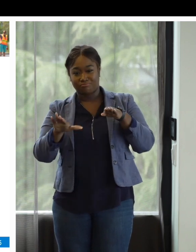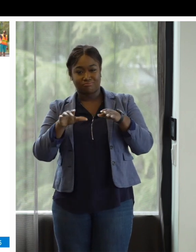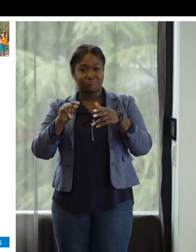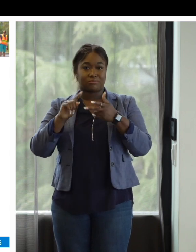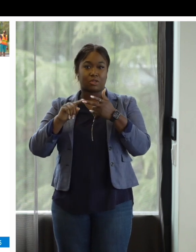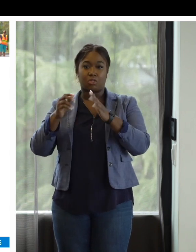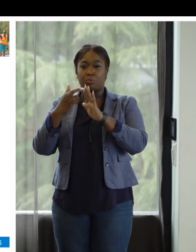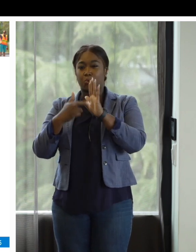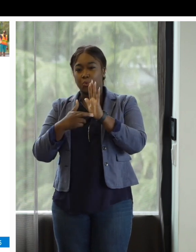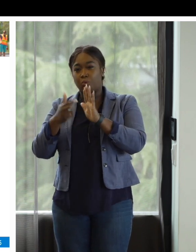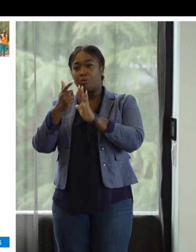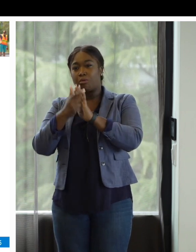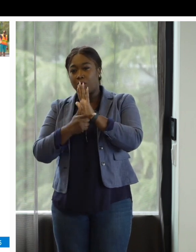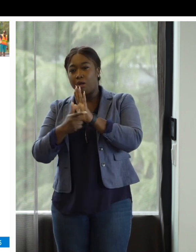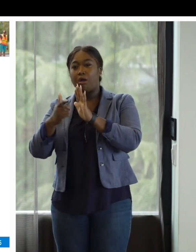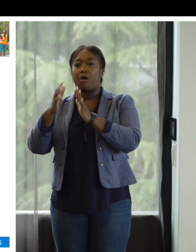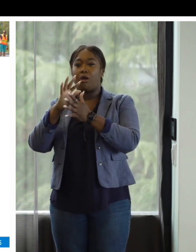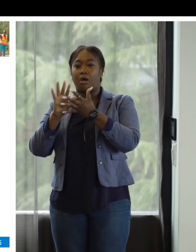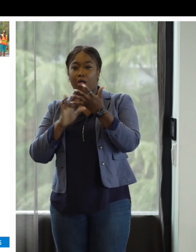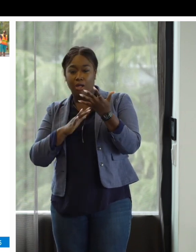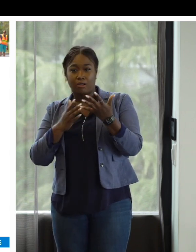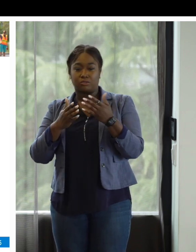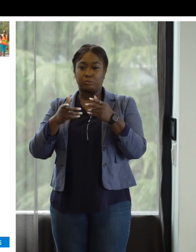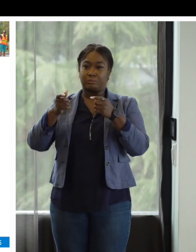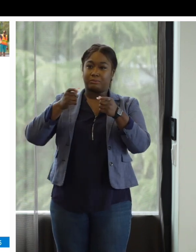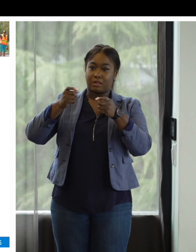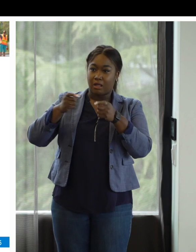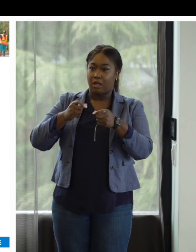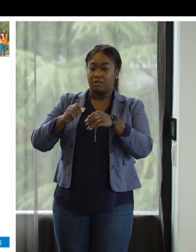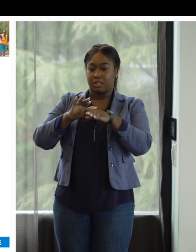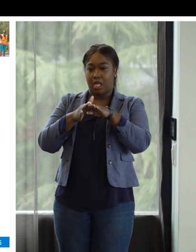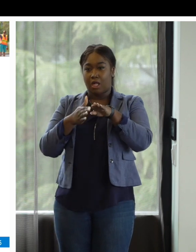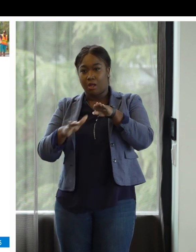curb and other kinds of mobility vehicles including